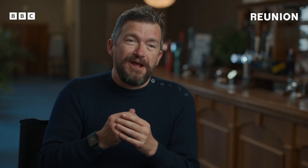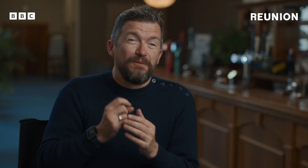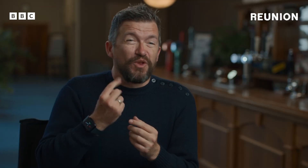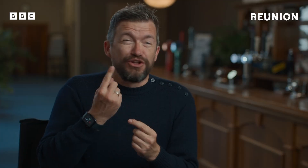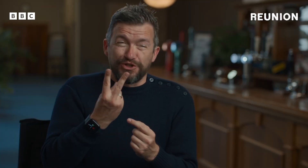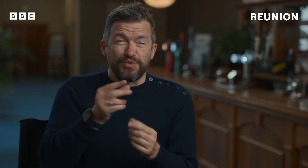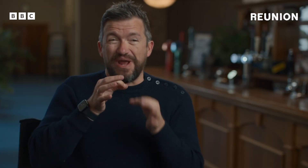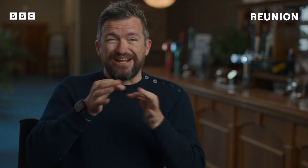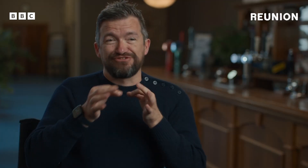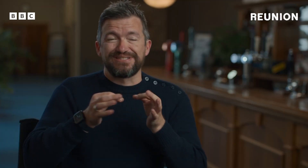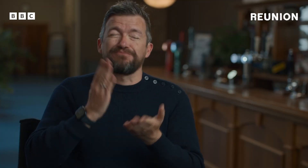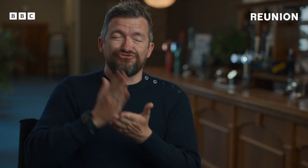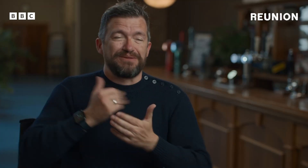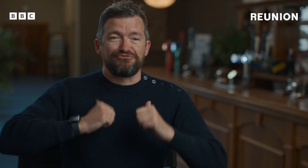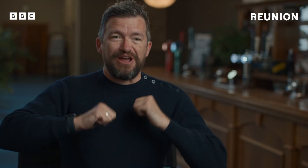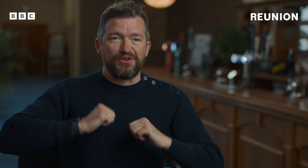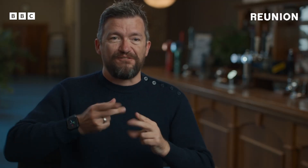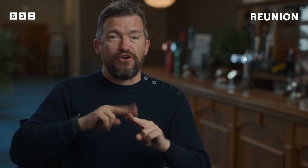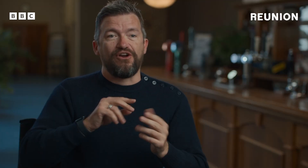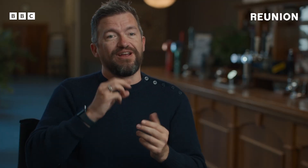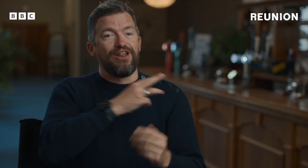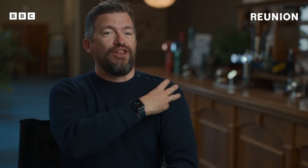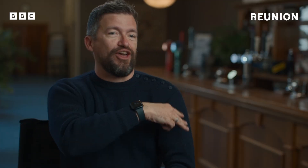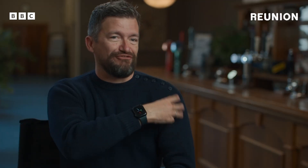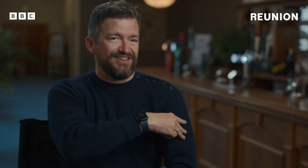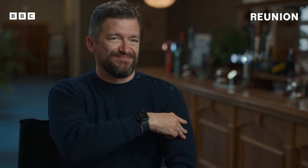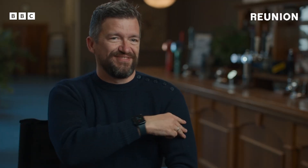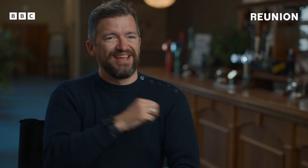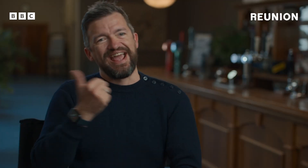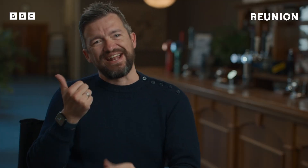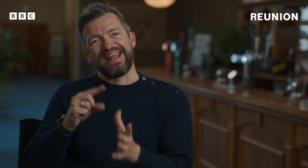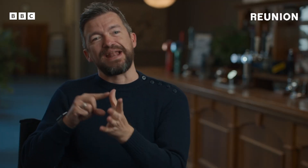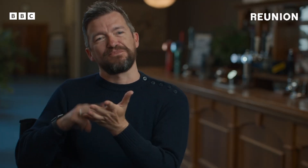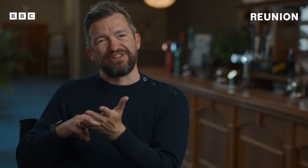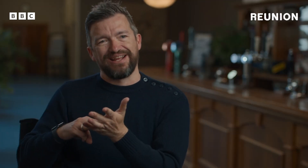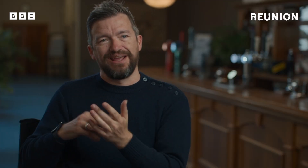There are two actors I'm really proud of: Lara Peake and Anne-Marie Duff.